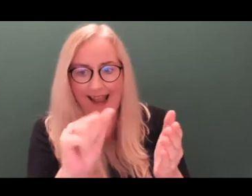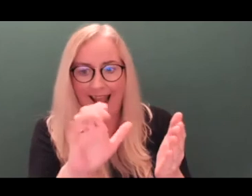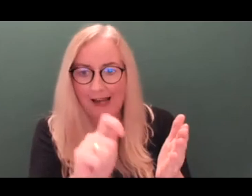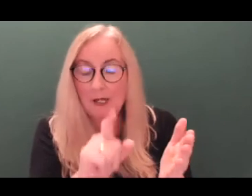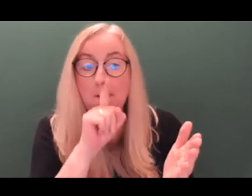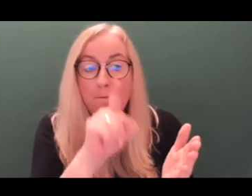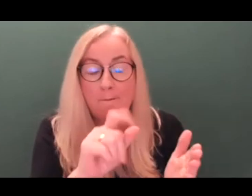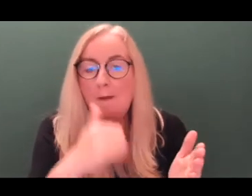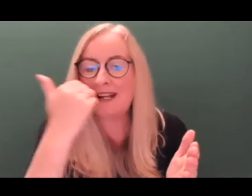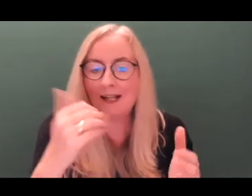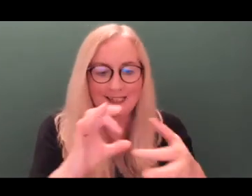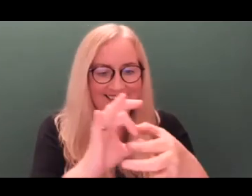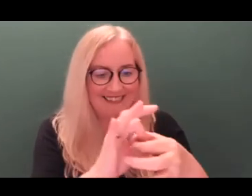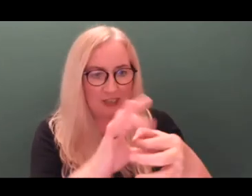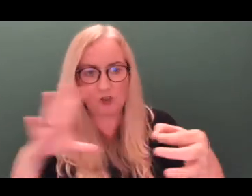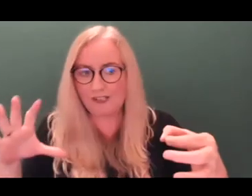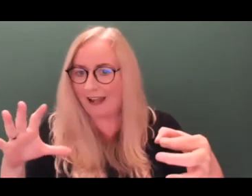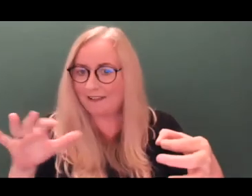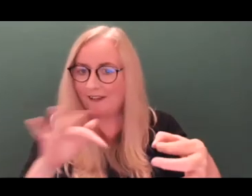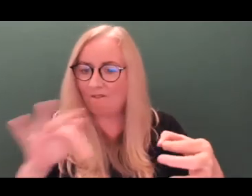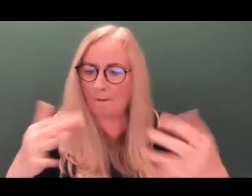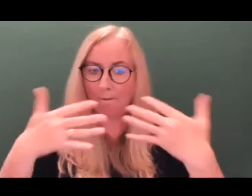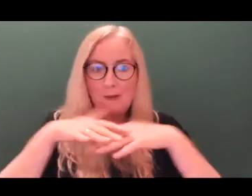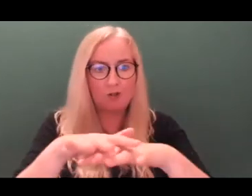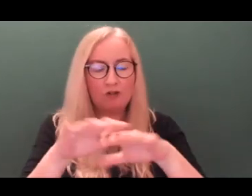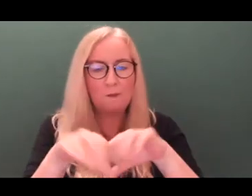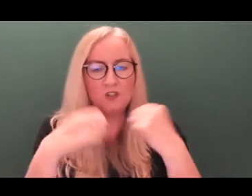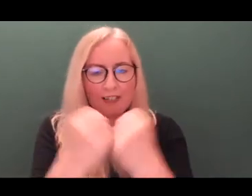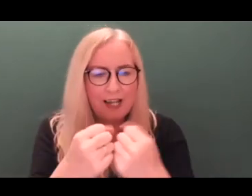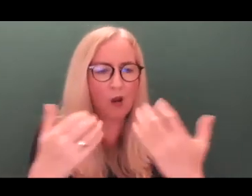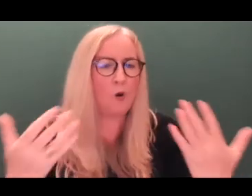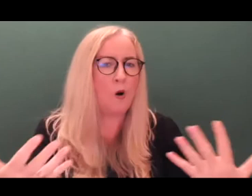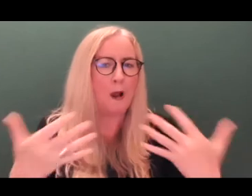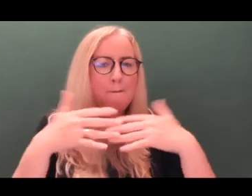a bit disconnected from kind of mainstream society and mainstream media, et cetera, are